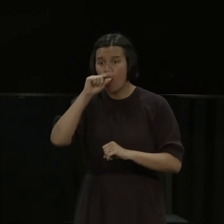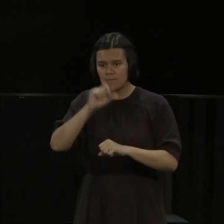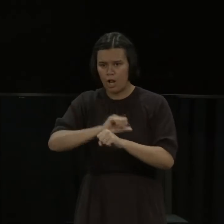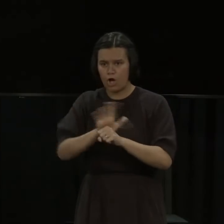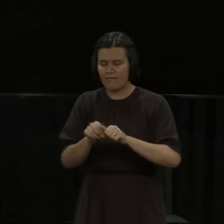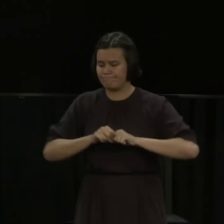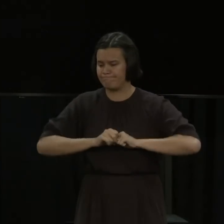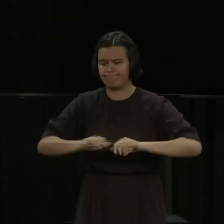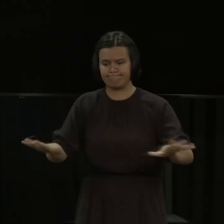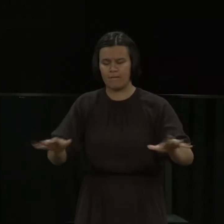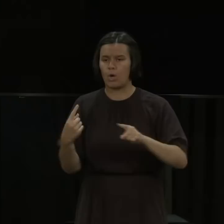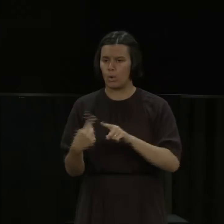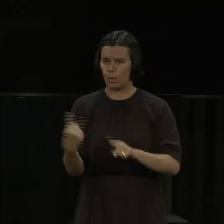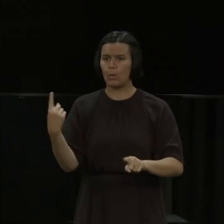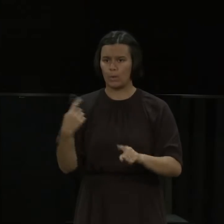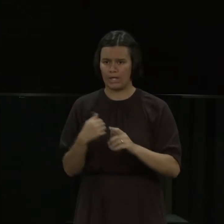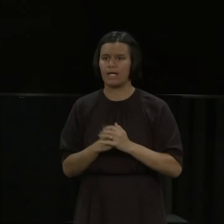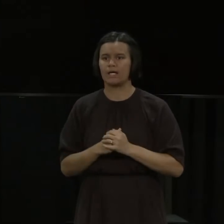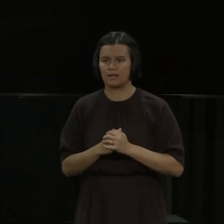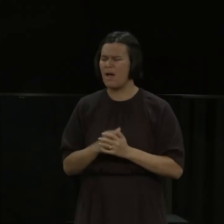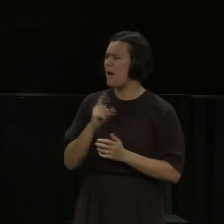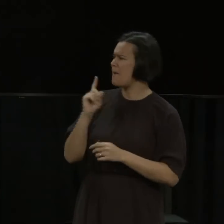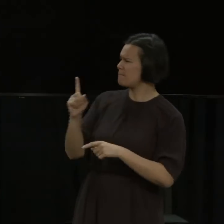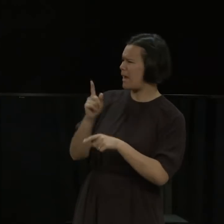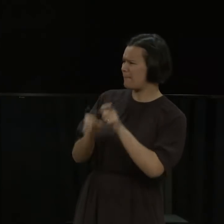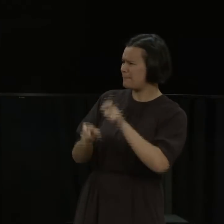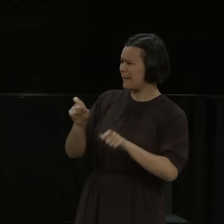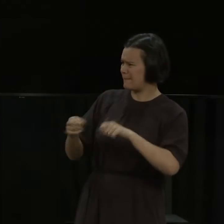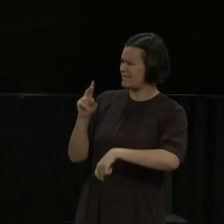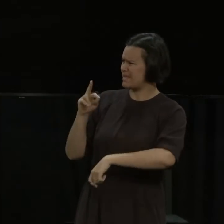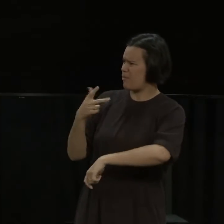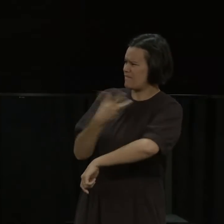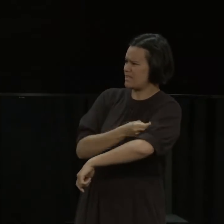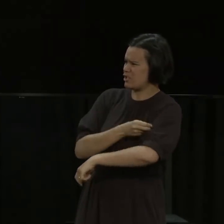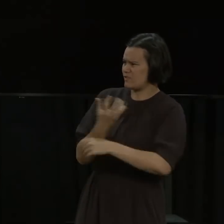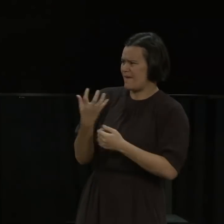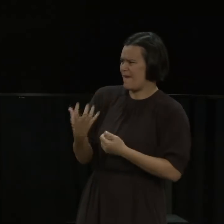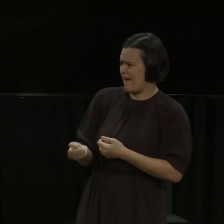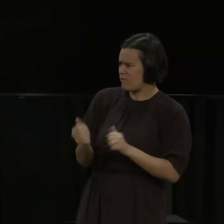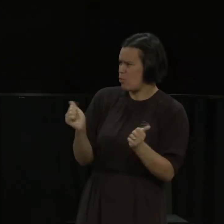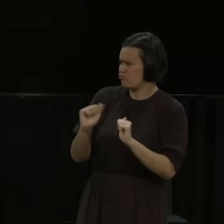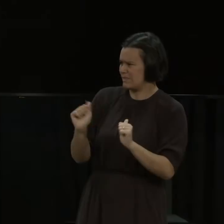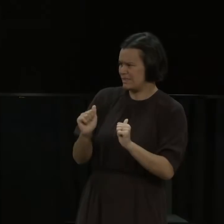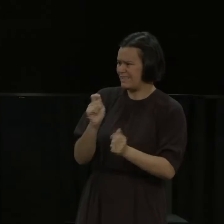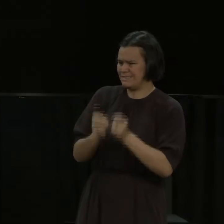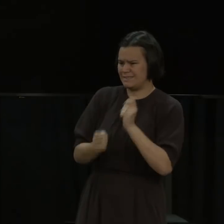restrictions so we are not throwing a whole lot of additional risk in all at the same time because that is the sort of thing that could